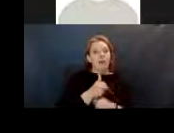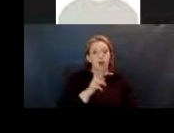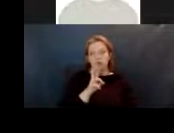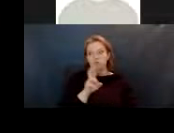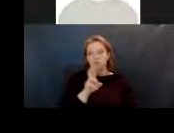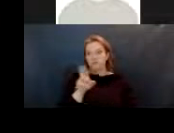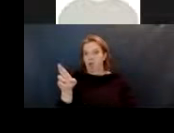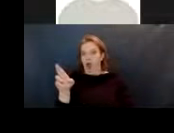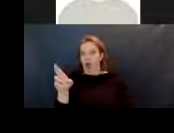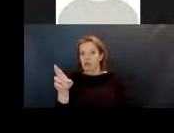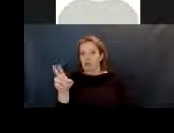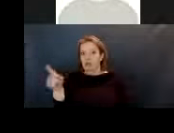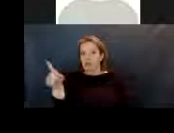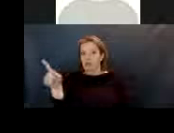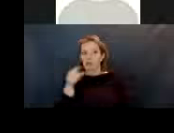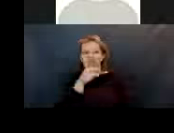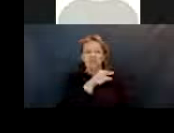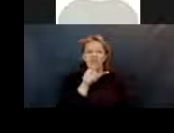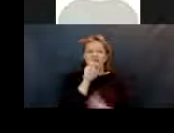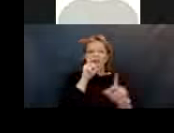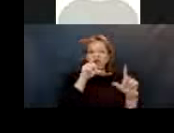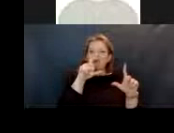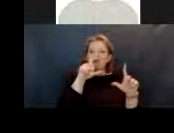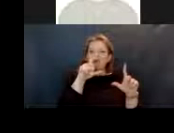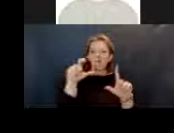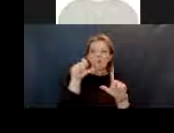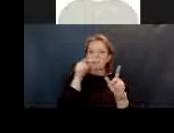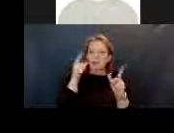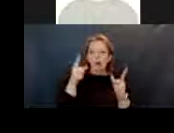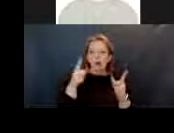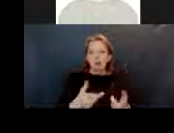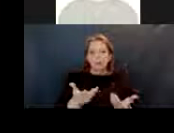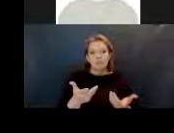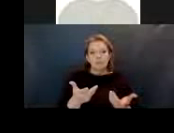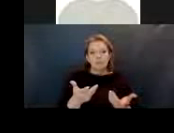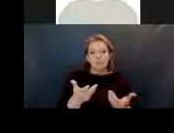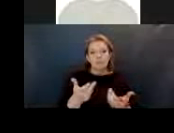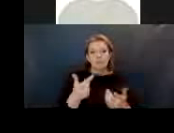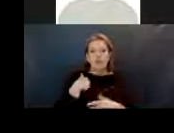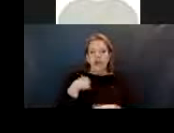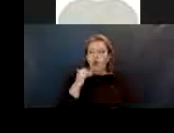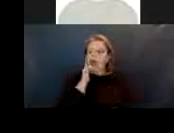but I'm not going down that left turn in the fork.